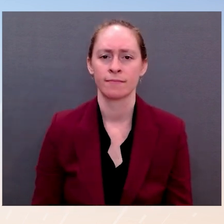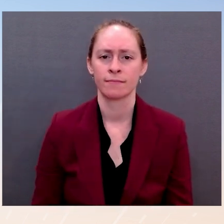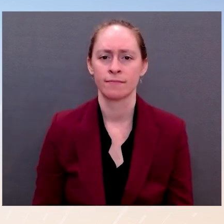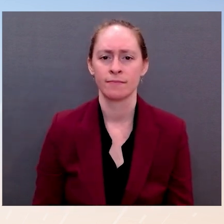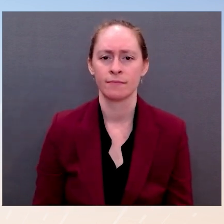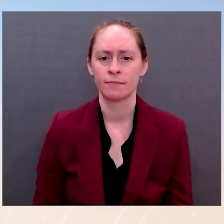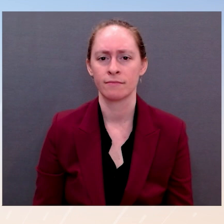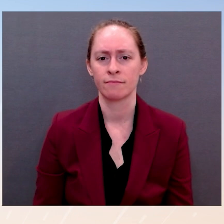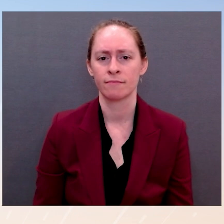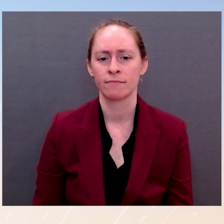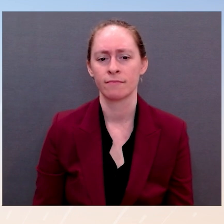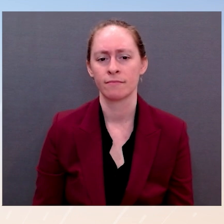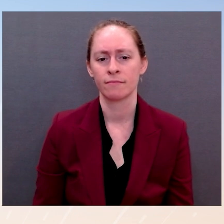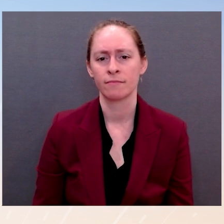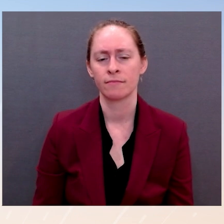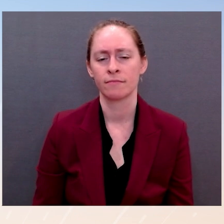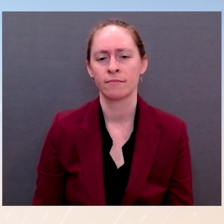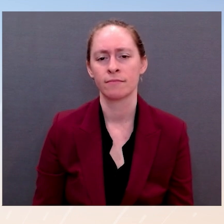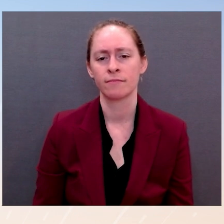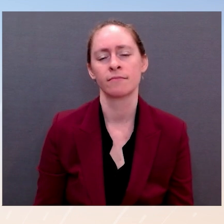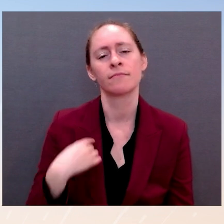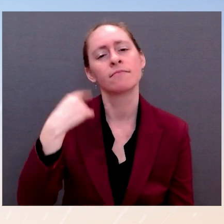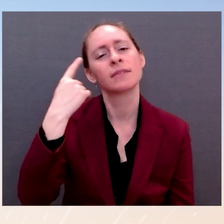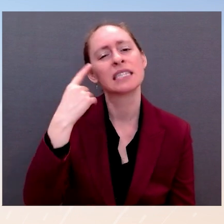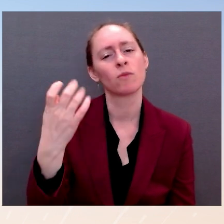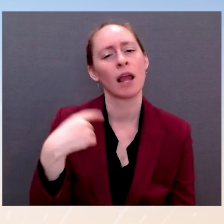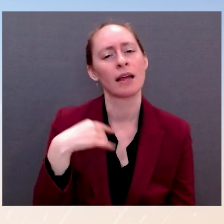And you know, I I think that when we think